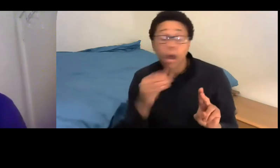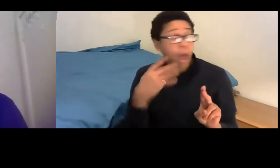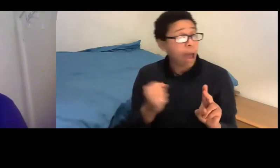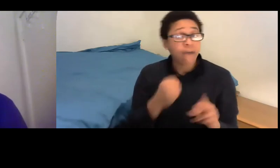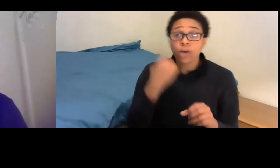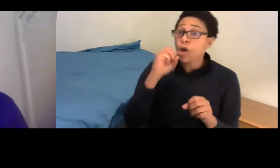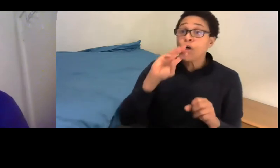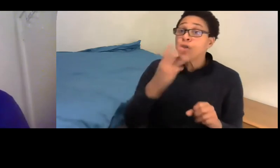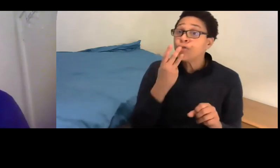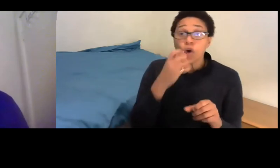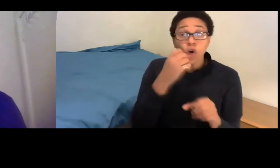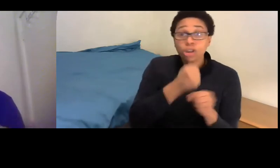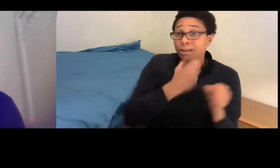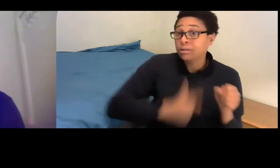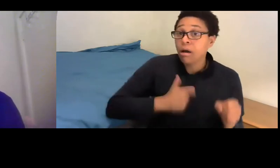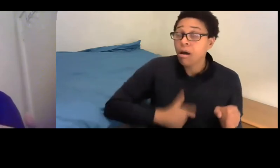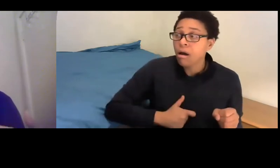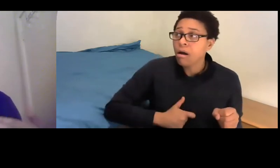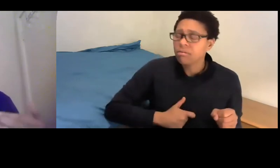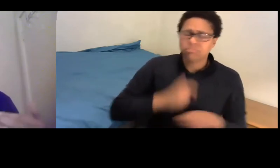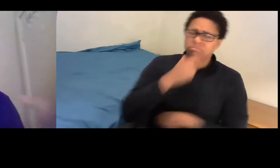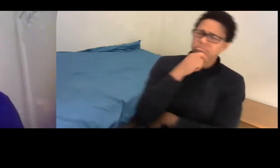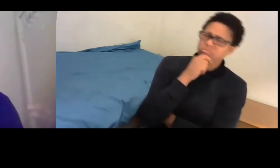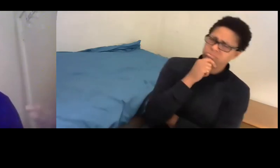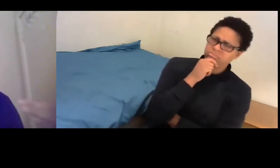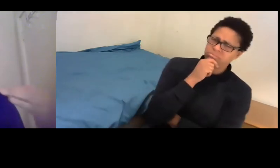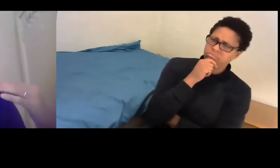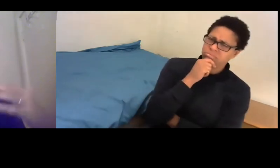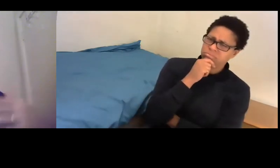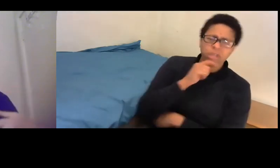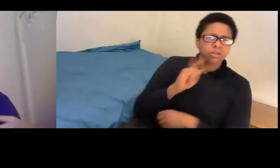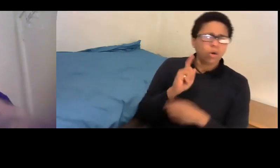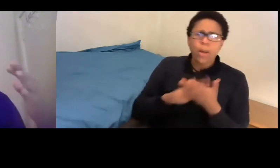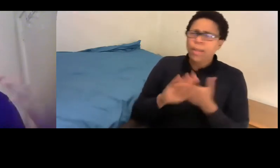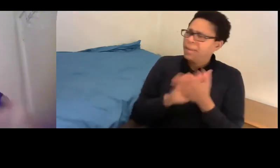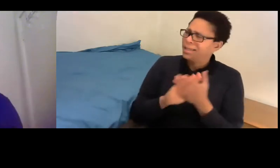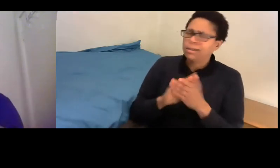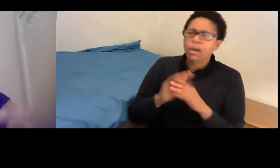where it's not that there was equality, but gender pluralisms